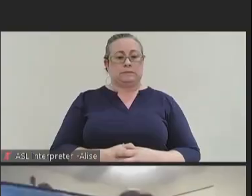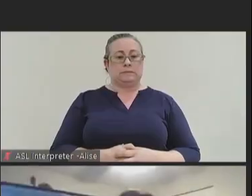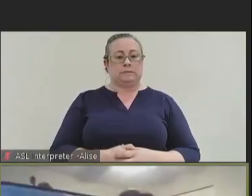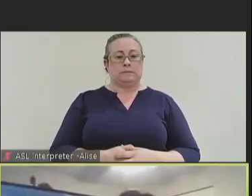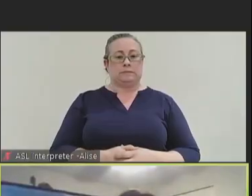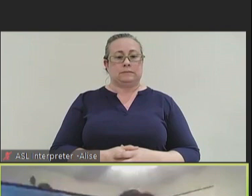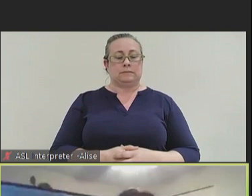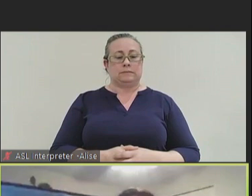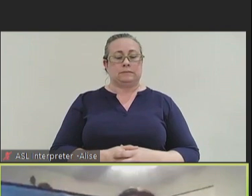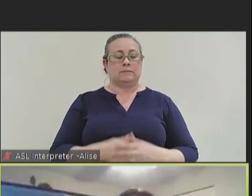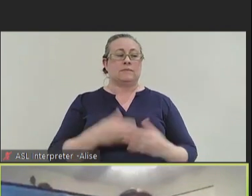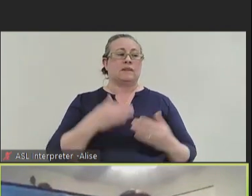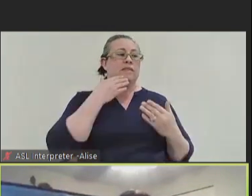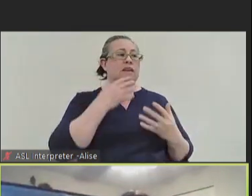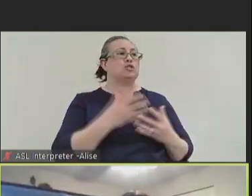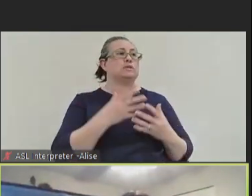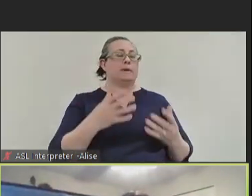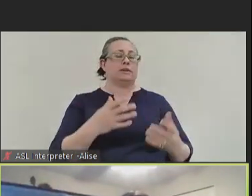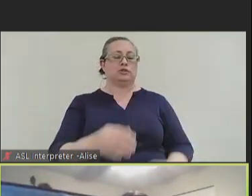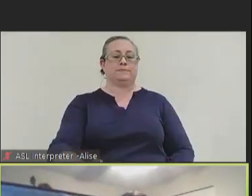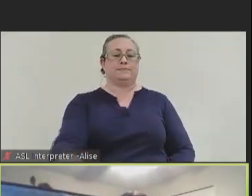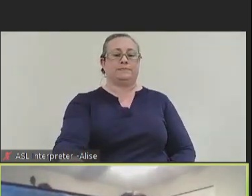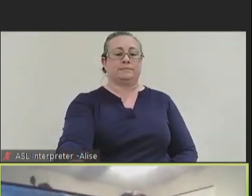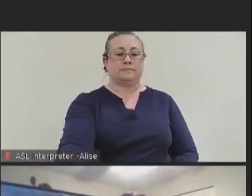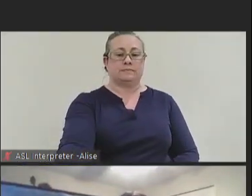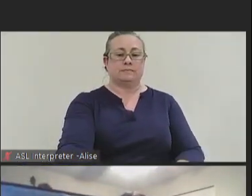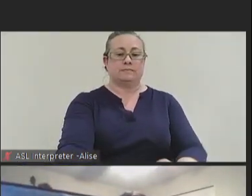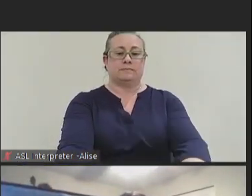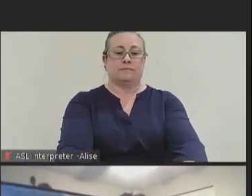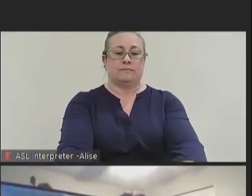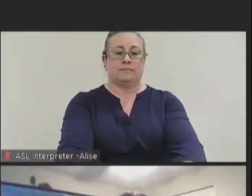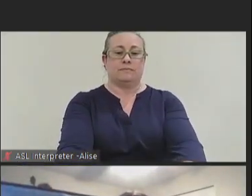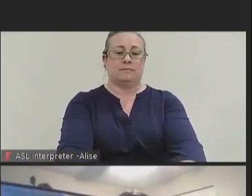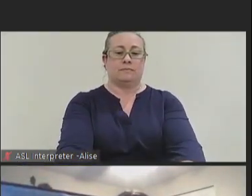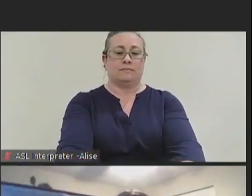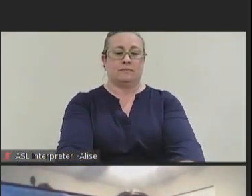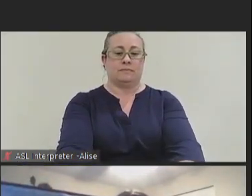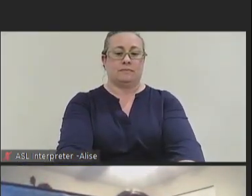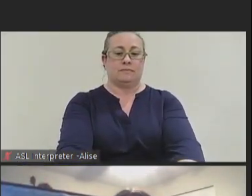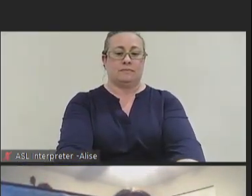Kelsey Young: Thank you so much. Sorry, can you hear me? Robert Hopkins: You are a little bit muted, but I hear you.